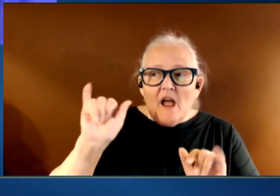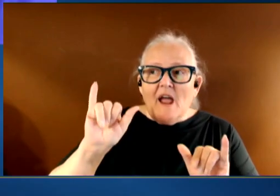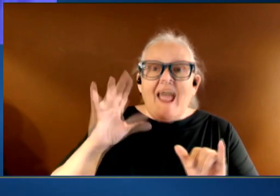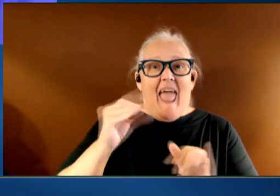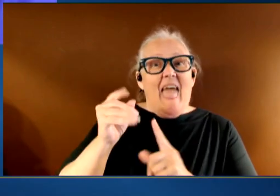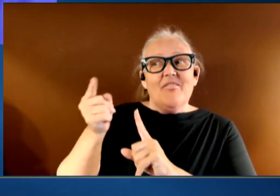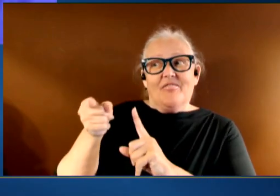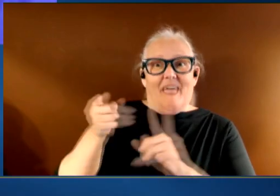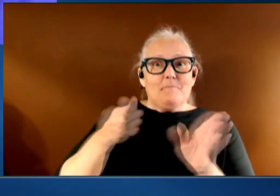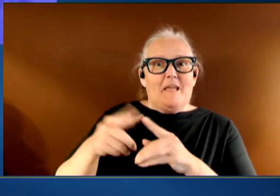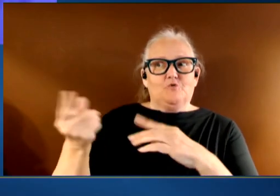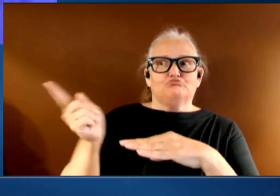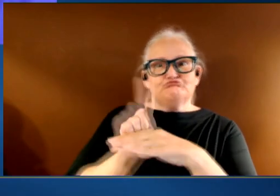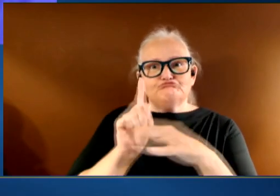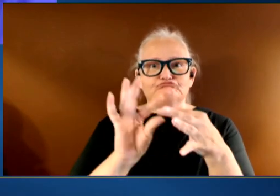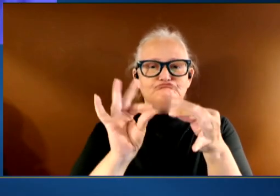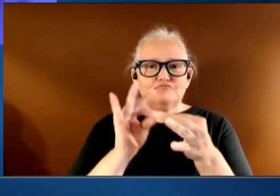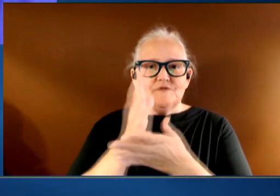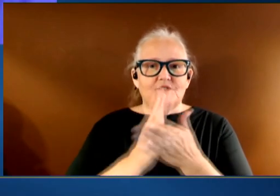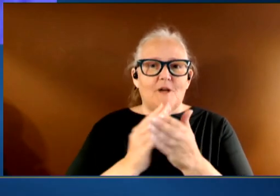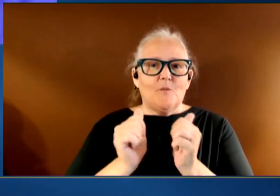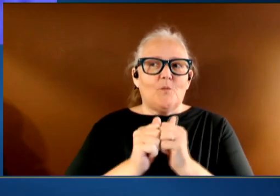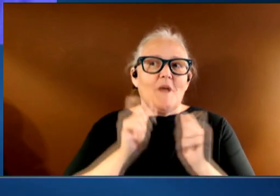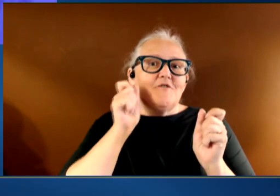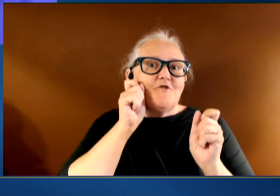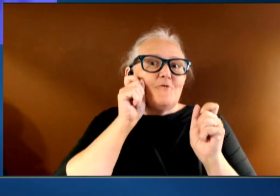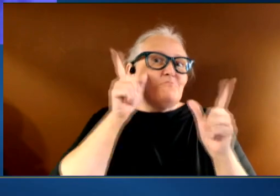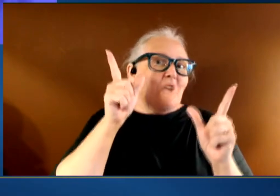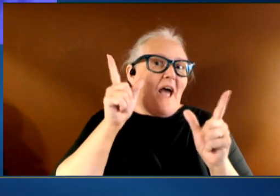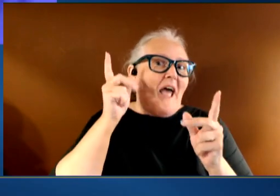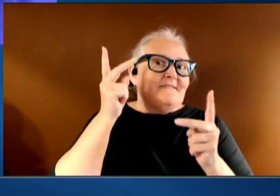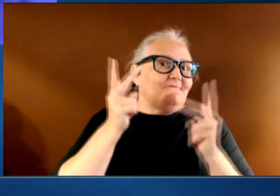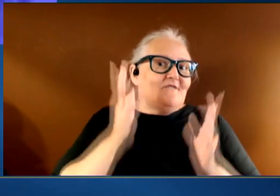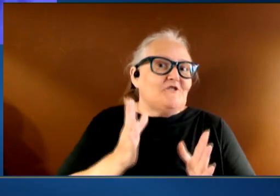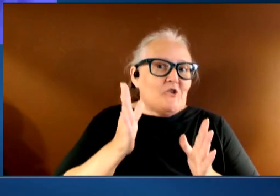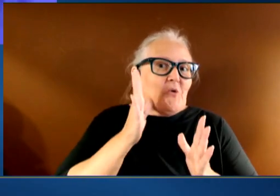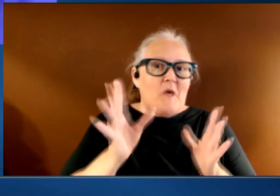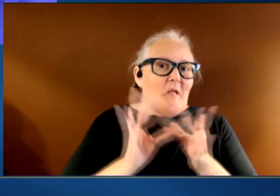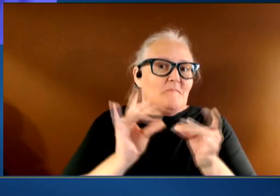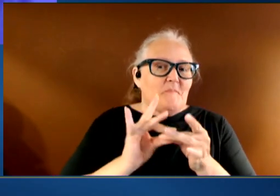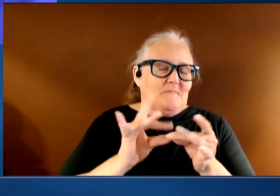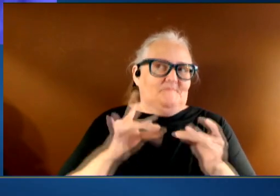a surprise guest speaker role, so we're very excited to have them. And now I'm excited to